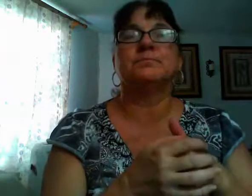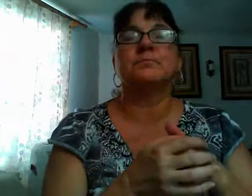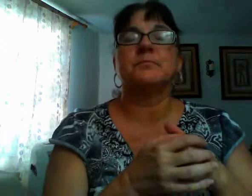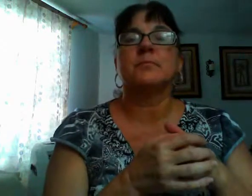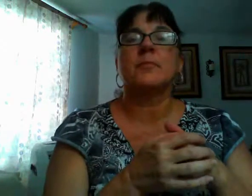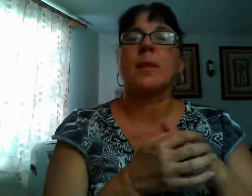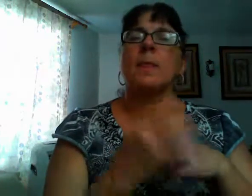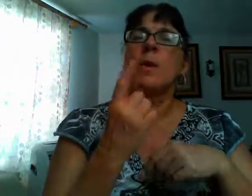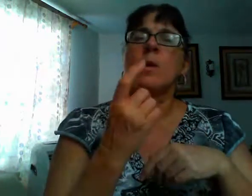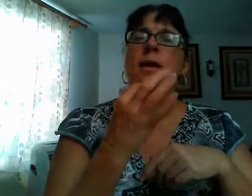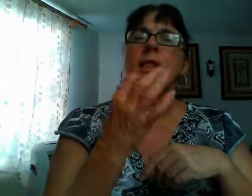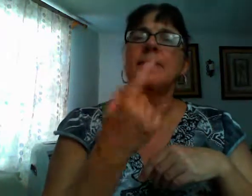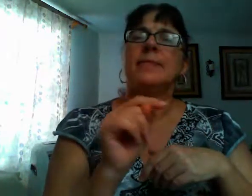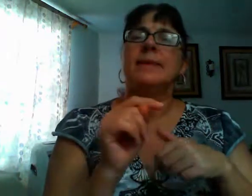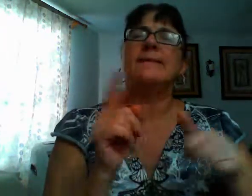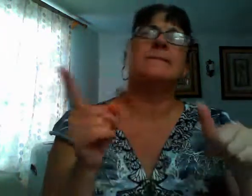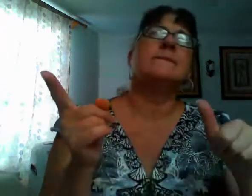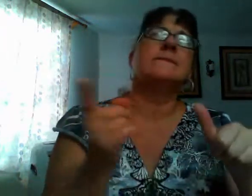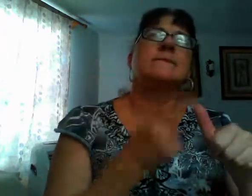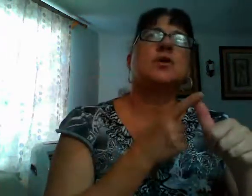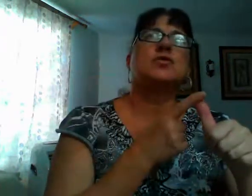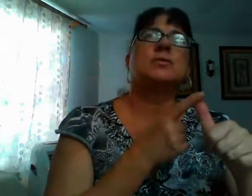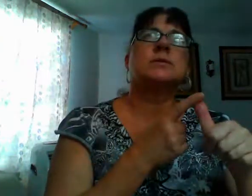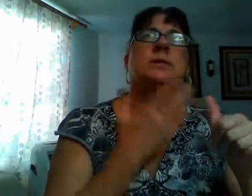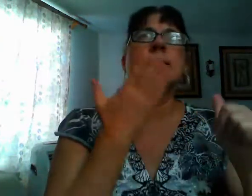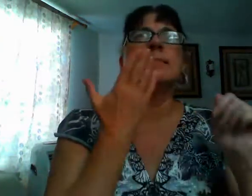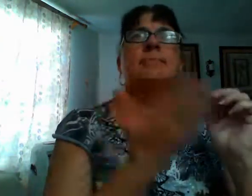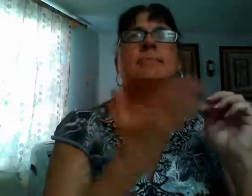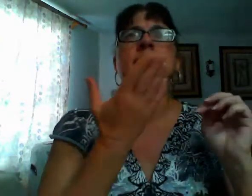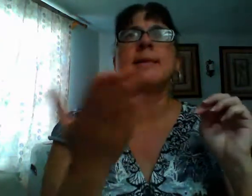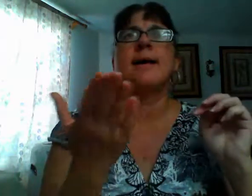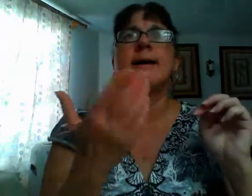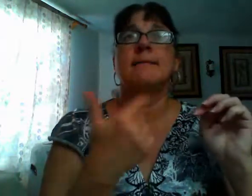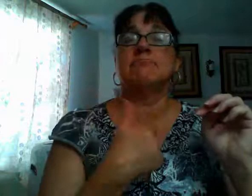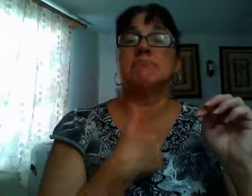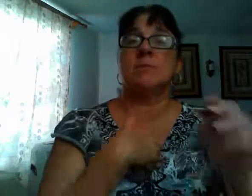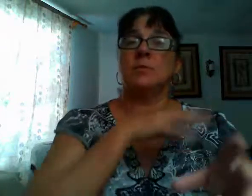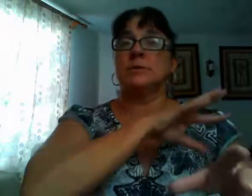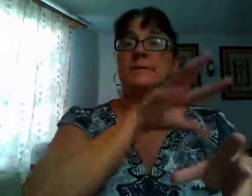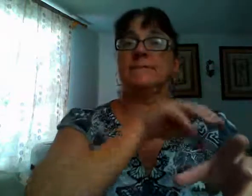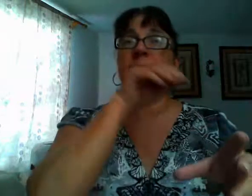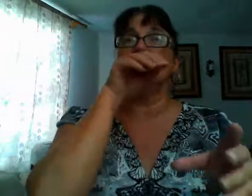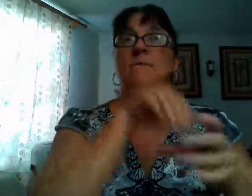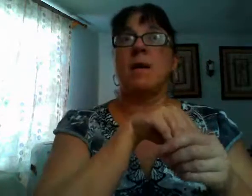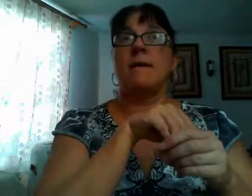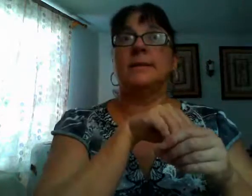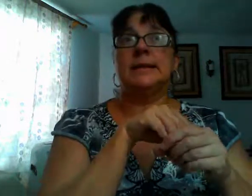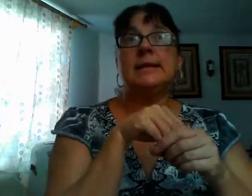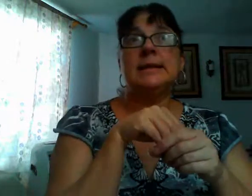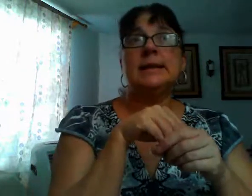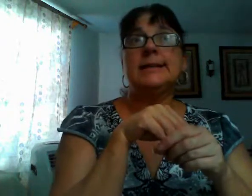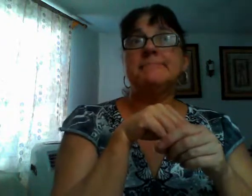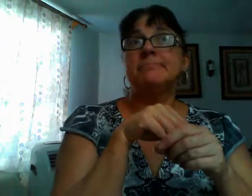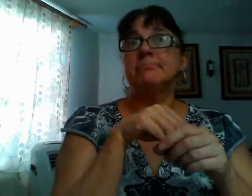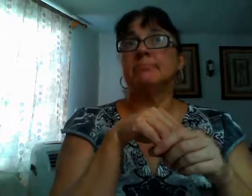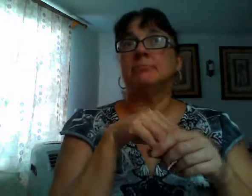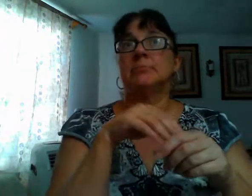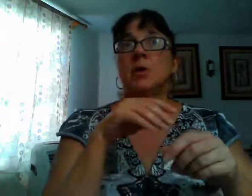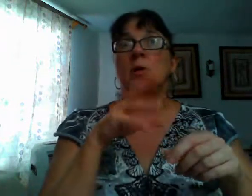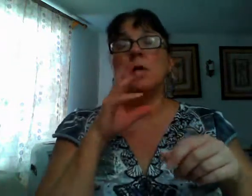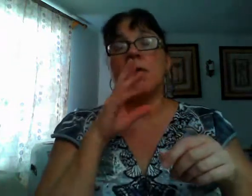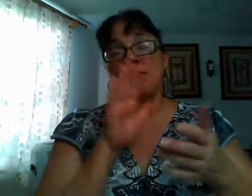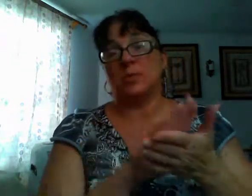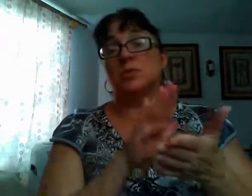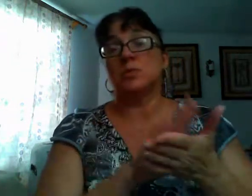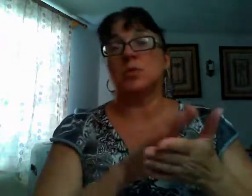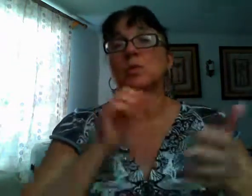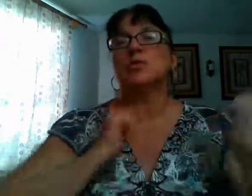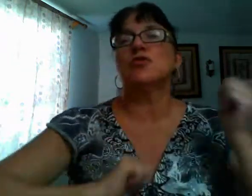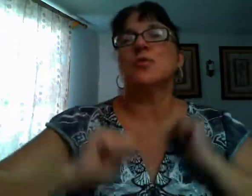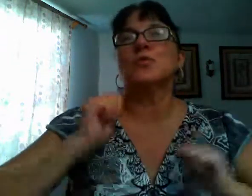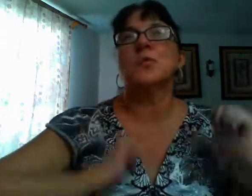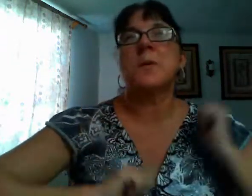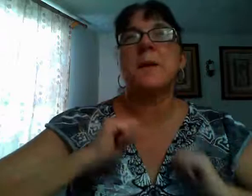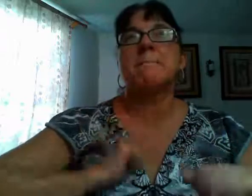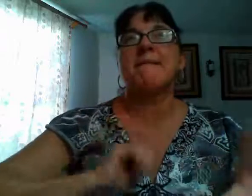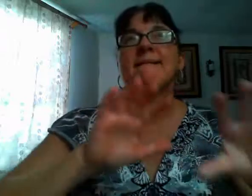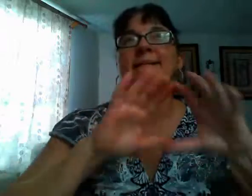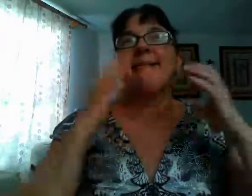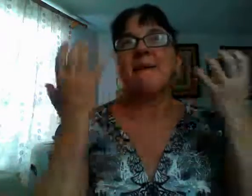One of the first things I was involved in was the drama club at the school.